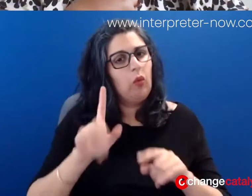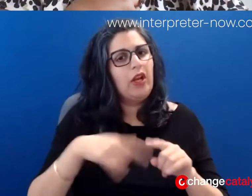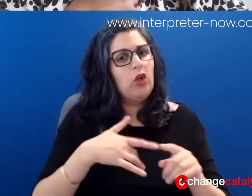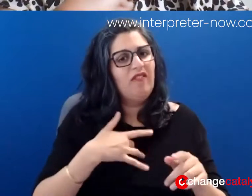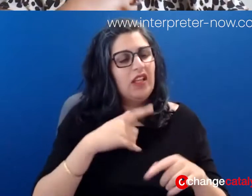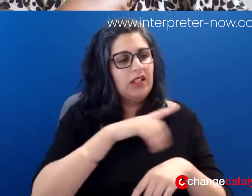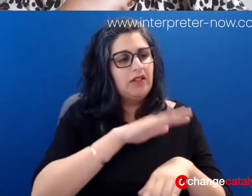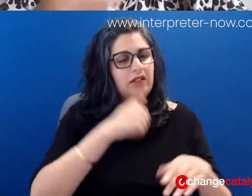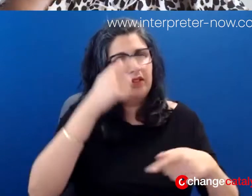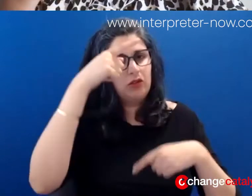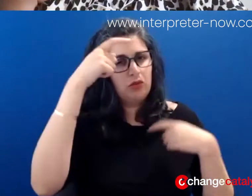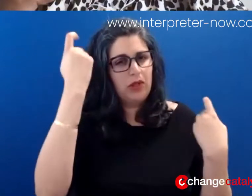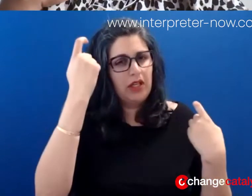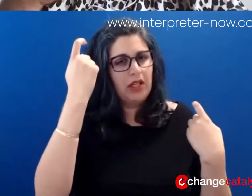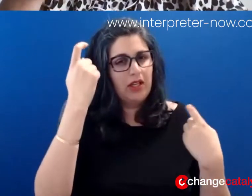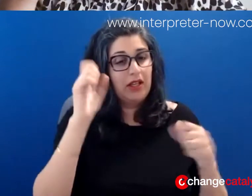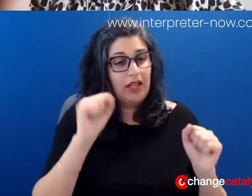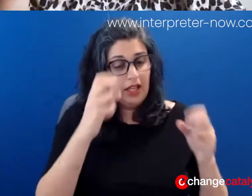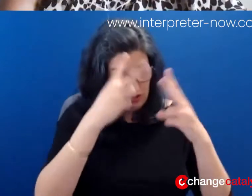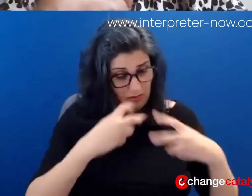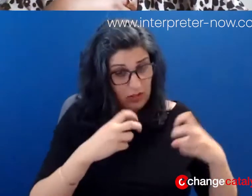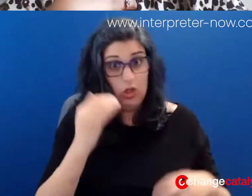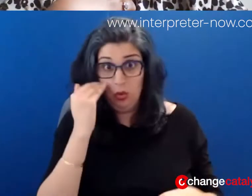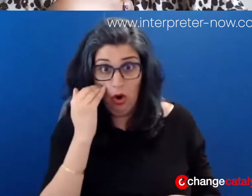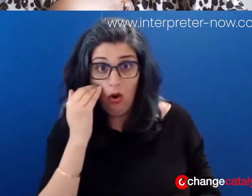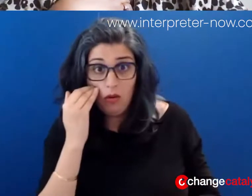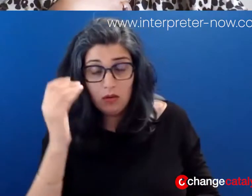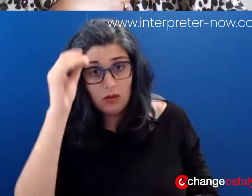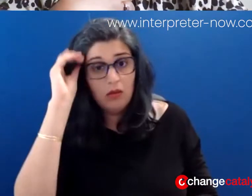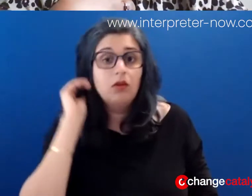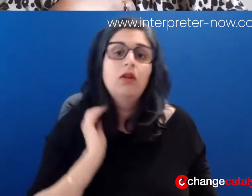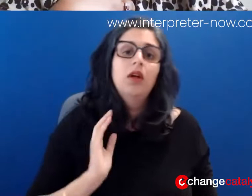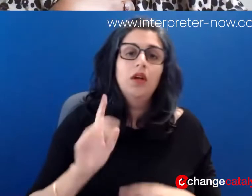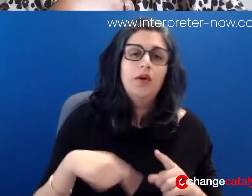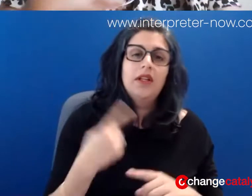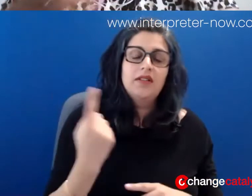sometimes triggered? Like, can you check-in? Do you know when something is bothering you?